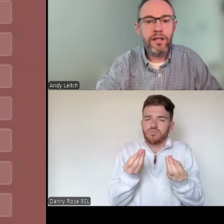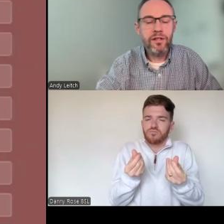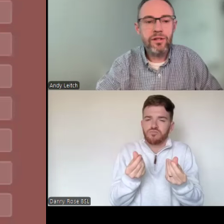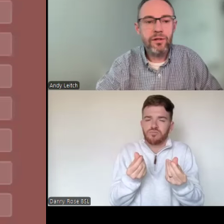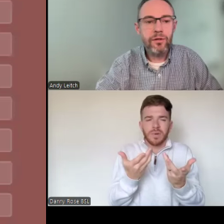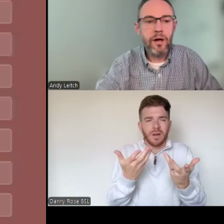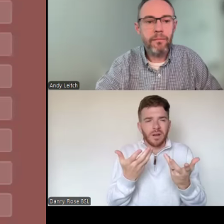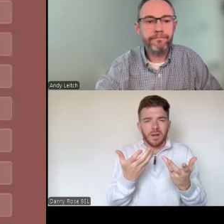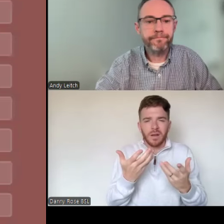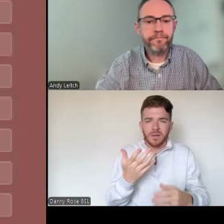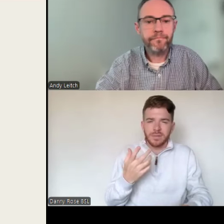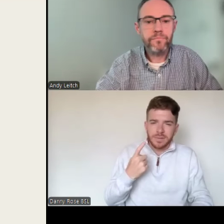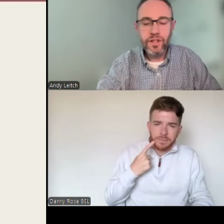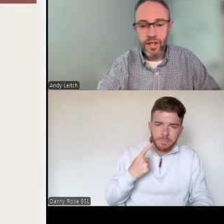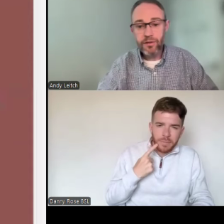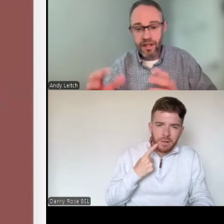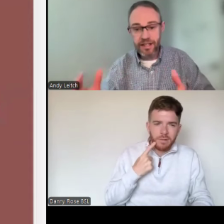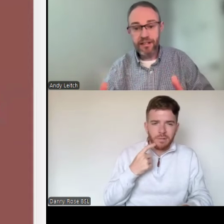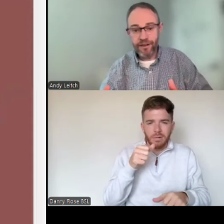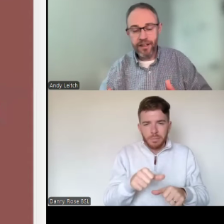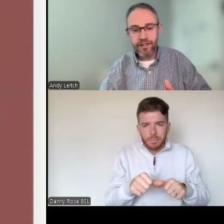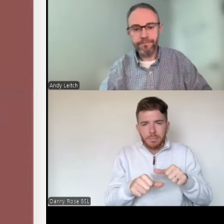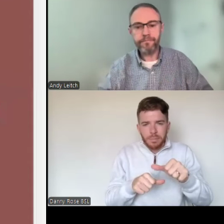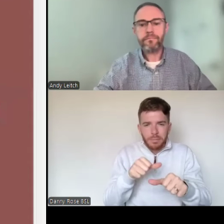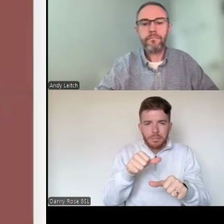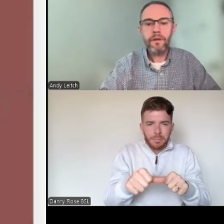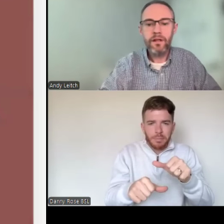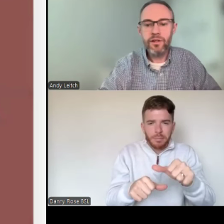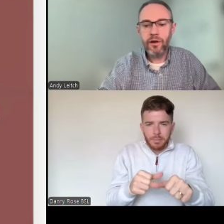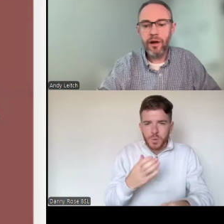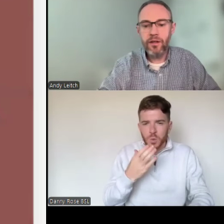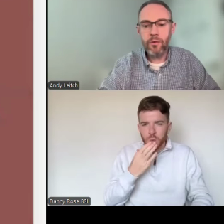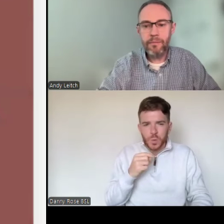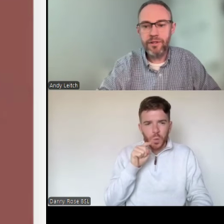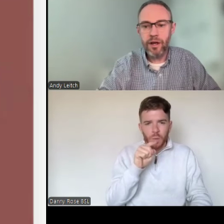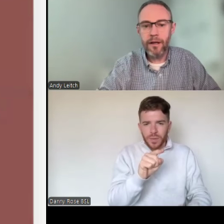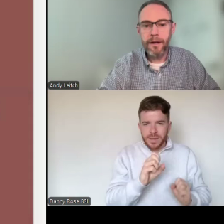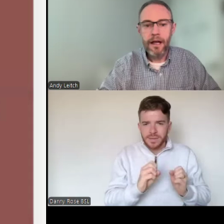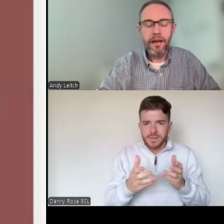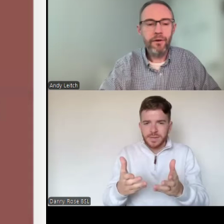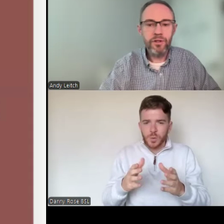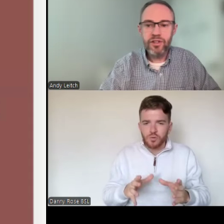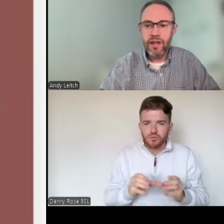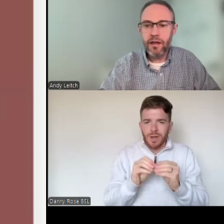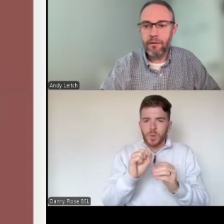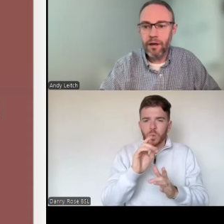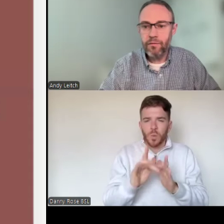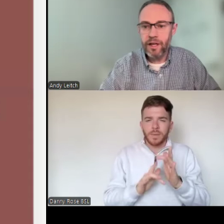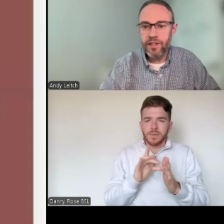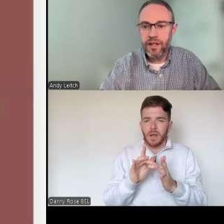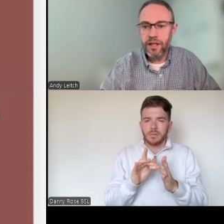it is to use this interface to create your website. If you want to see it realistically,